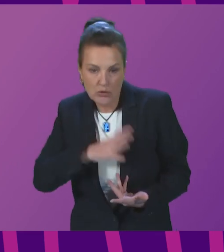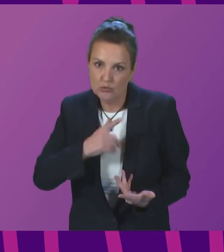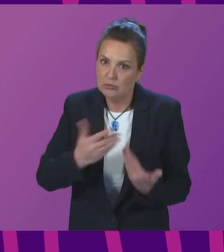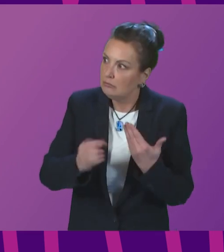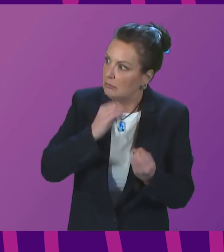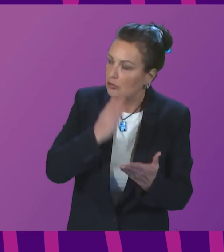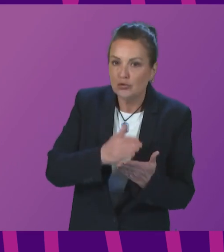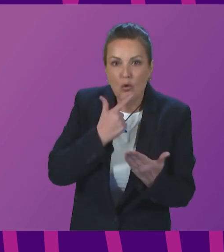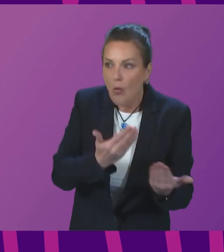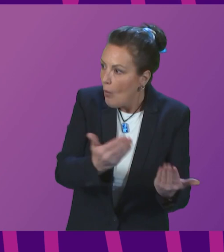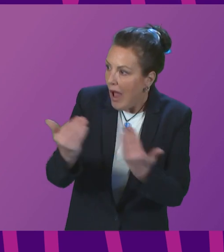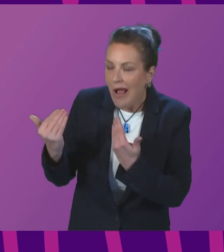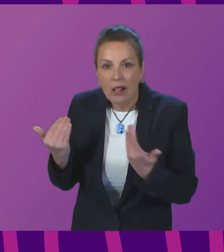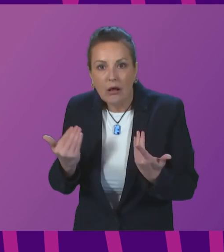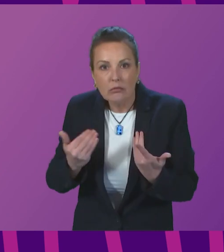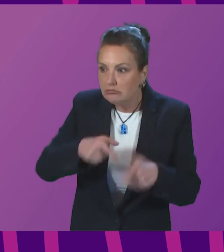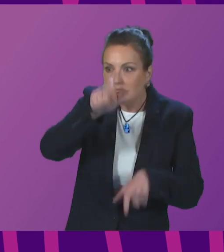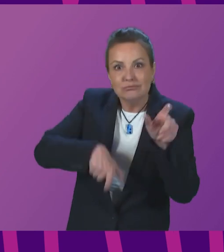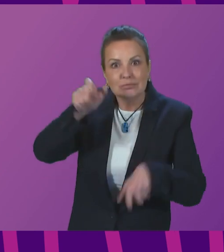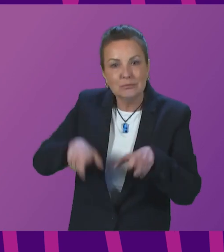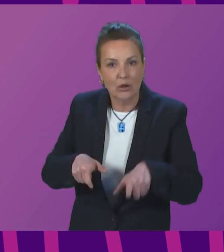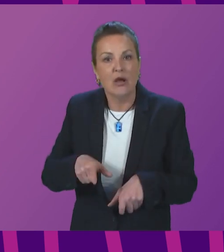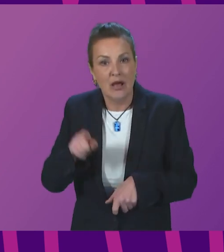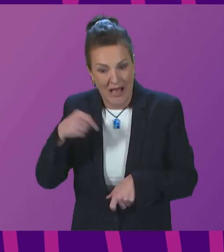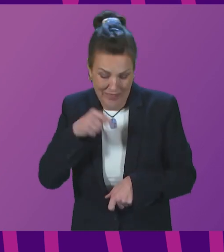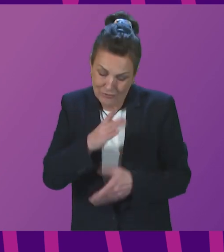support that Jamie Greene rightly identifies as being vital for them.